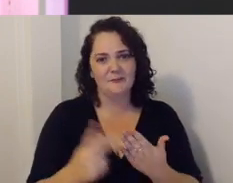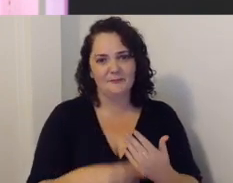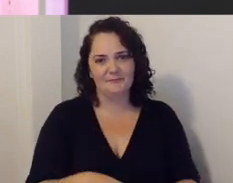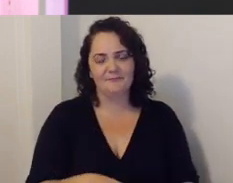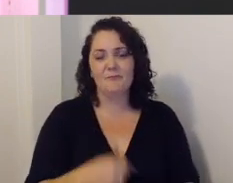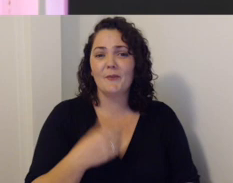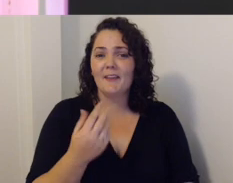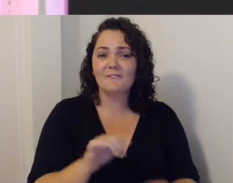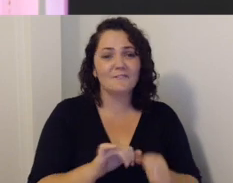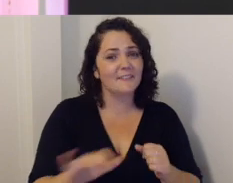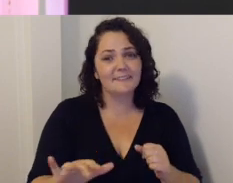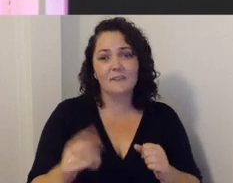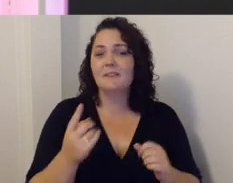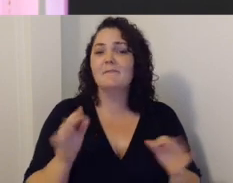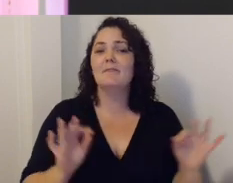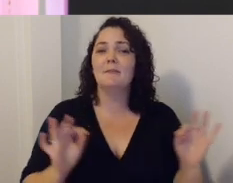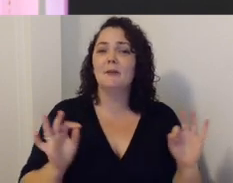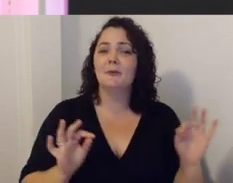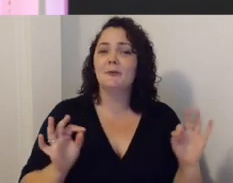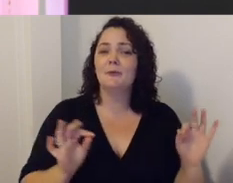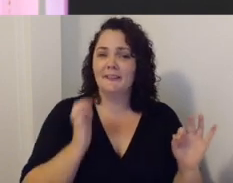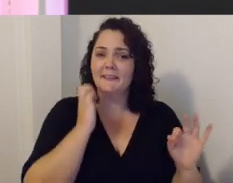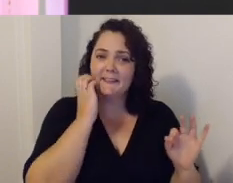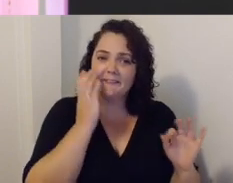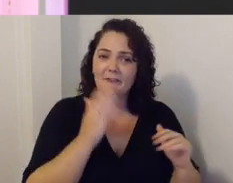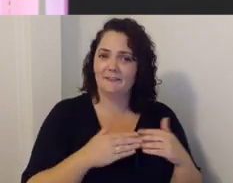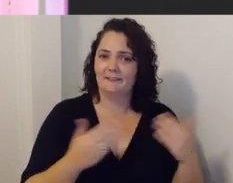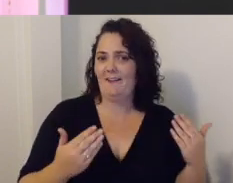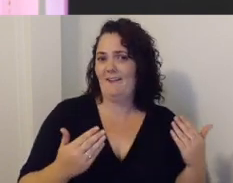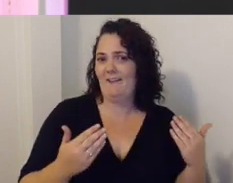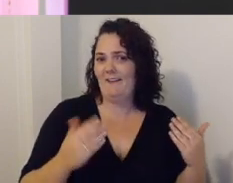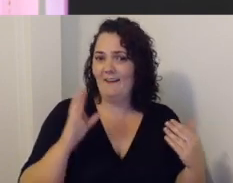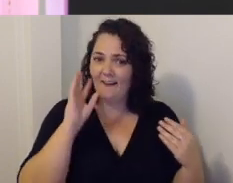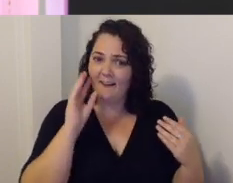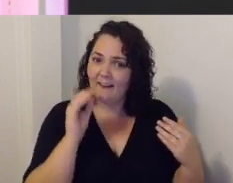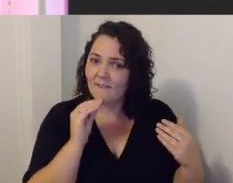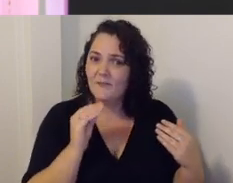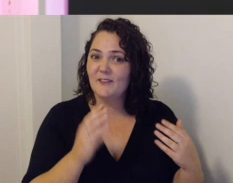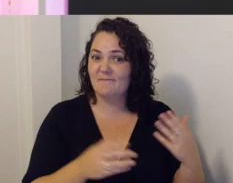um that are posing in the exhibition every day in the afternoon so you can go in see the exhibition